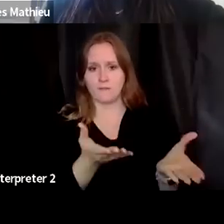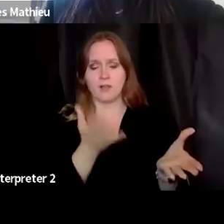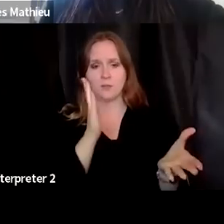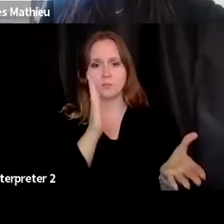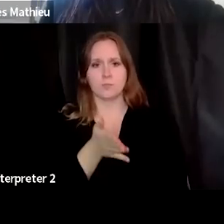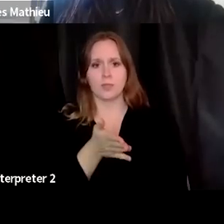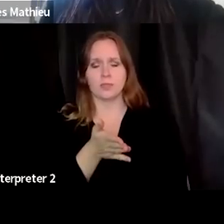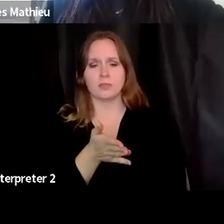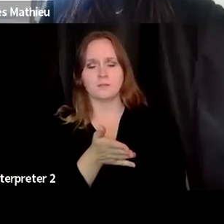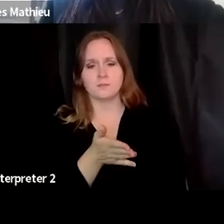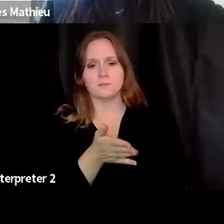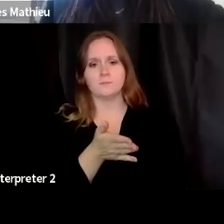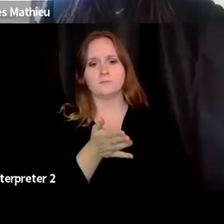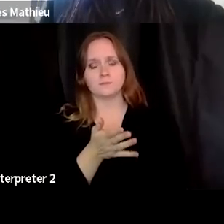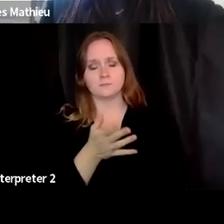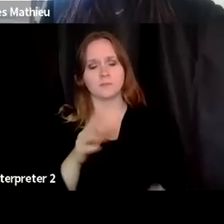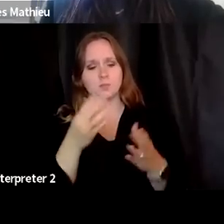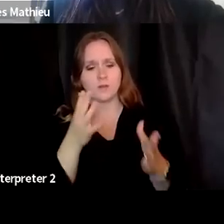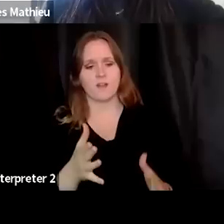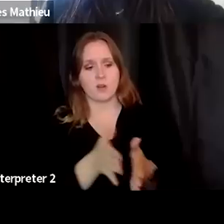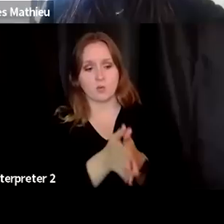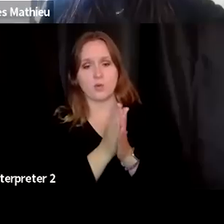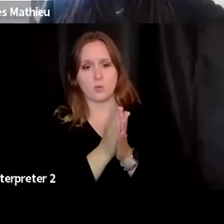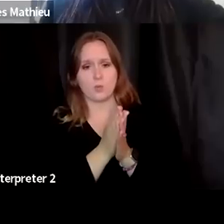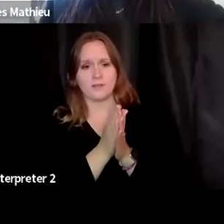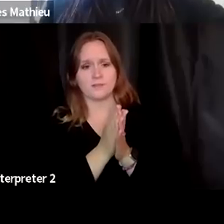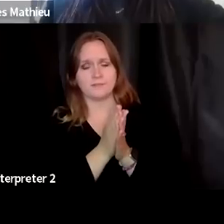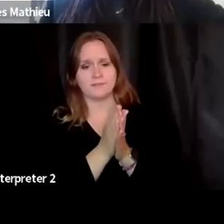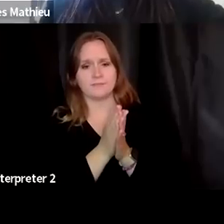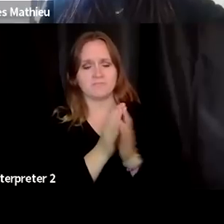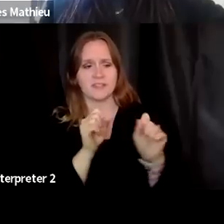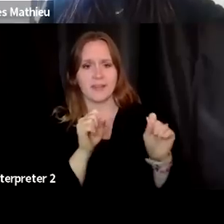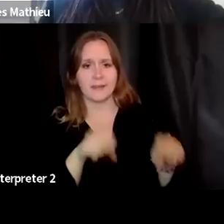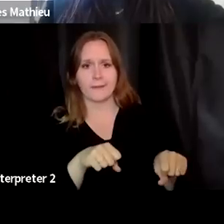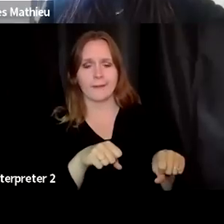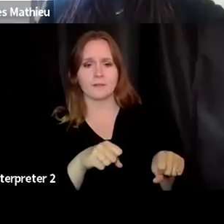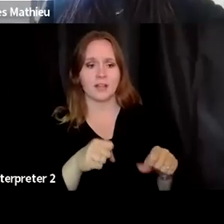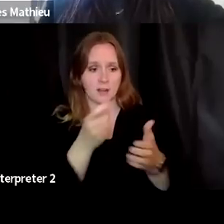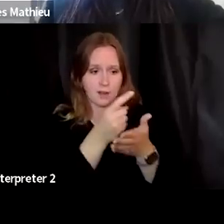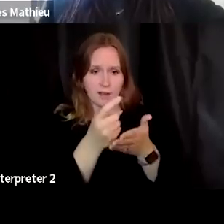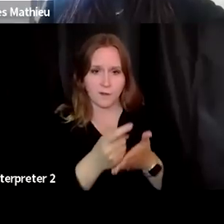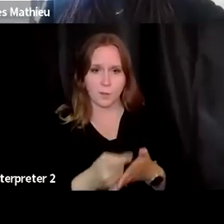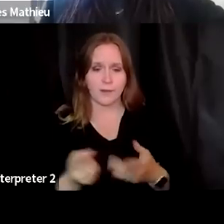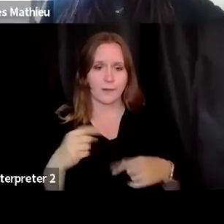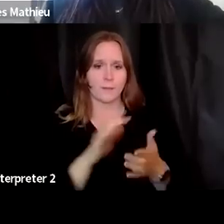request on your behalf and they can come in for like weekly cleans, like a home health aid or a PCA.